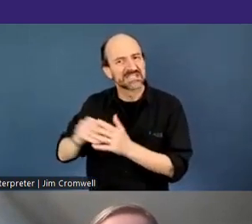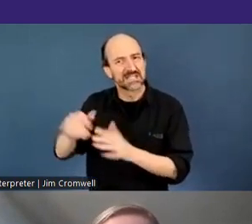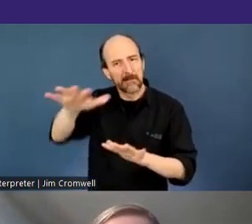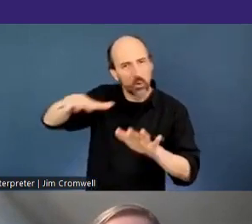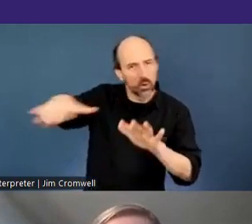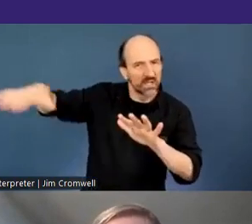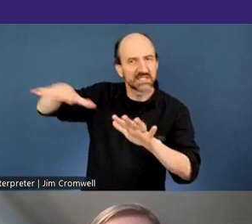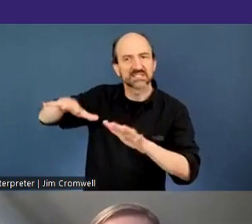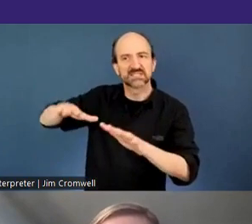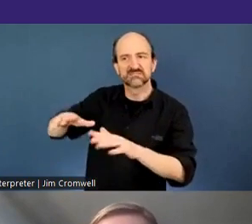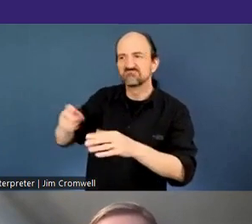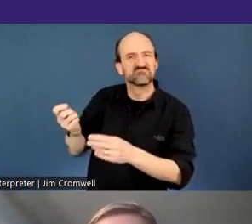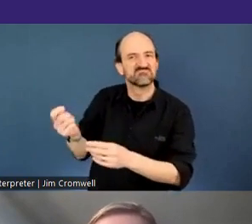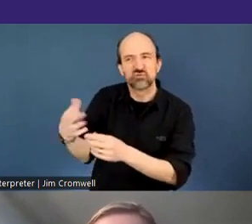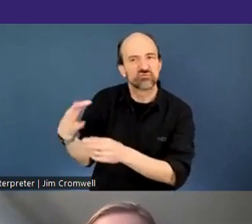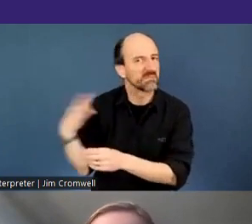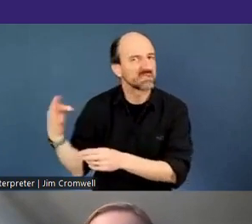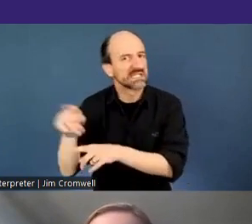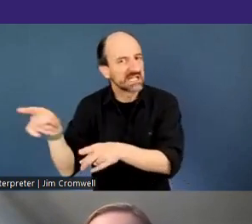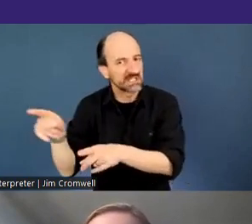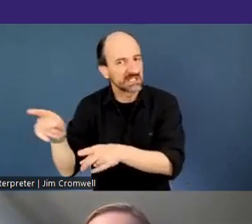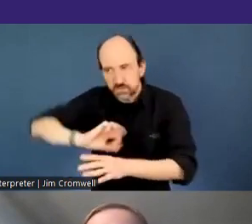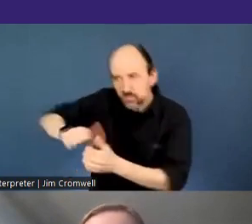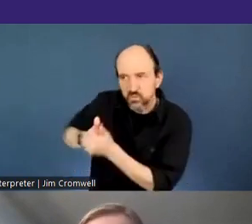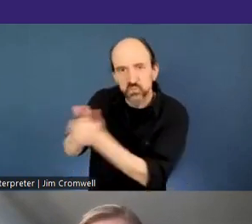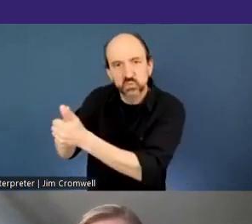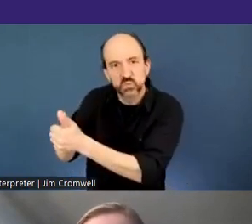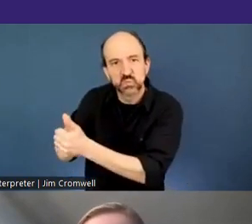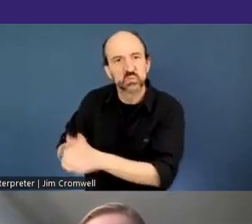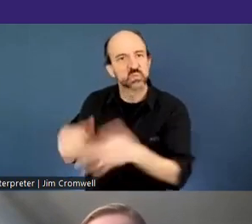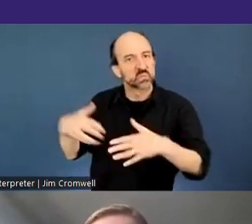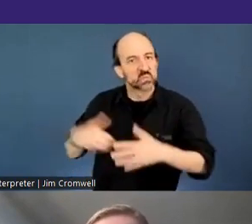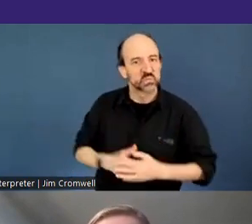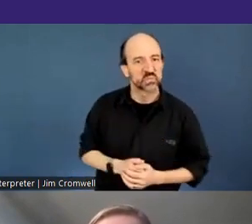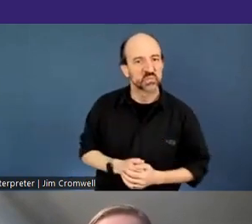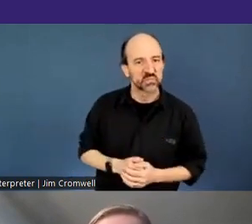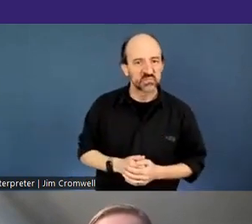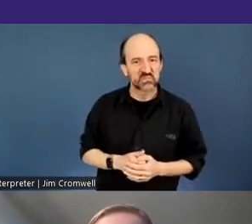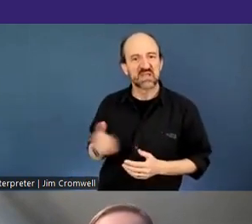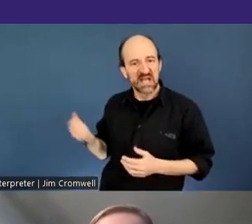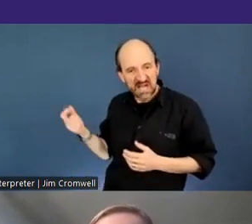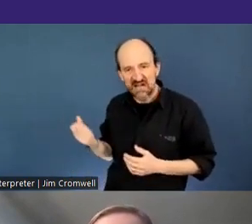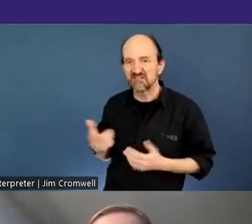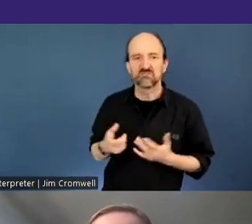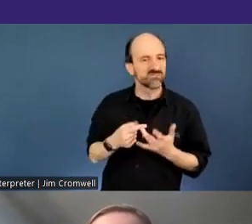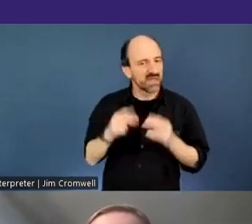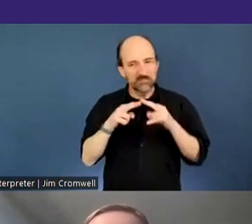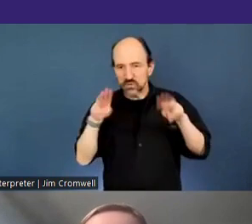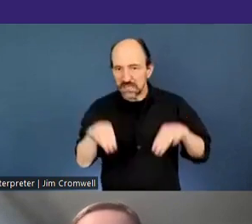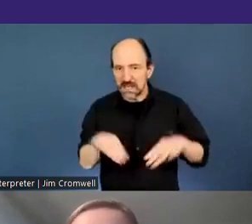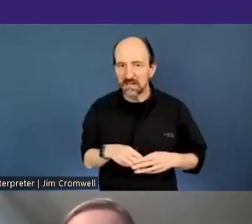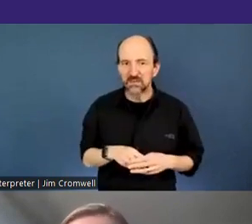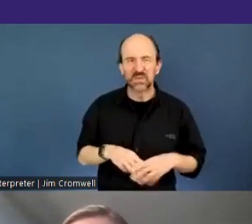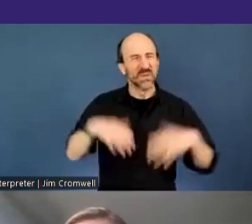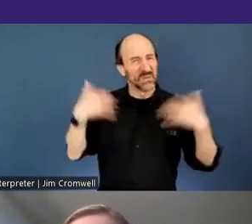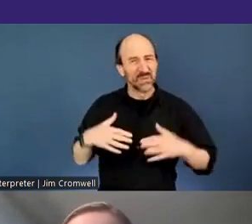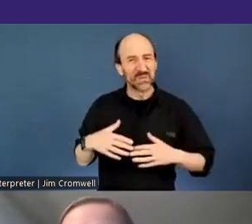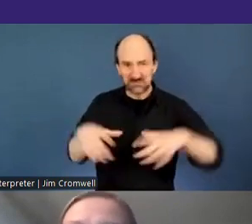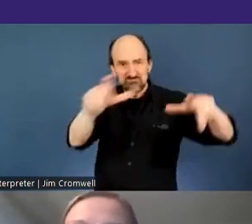Wonderful to have you with us. Museum community activities. Please go ahead at populate more.